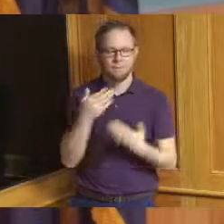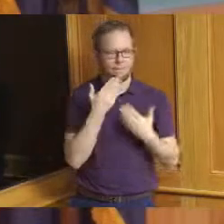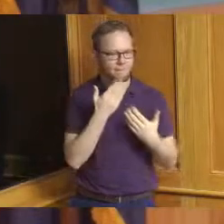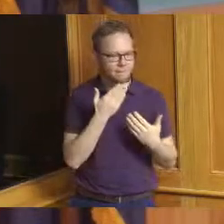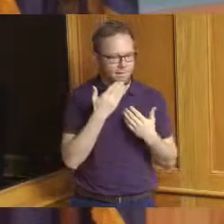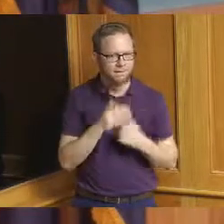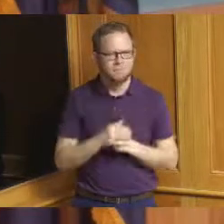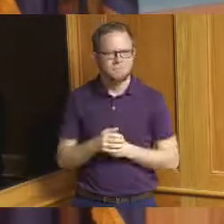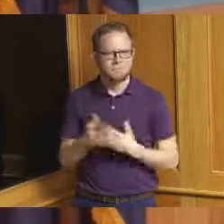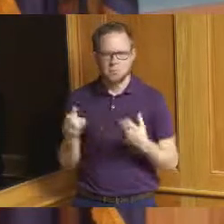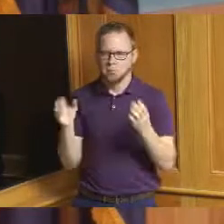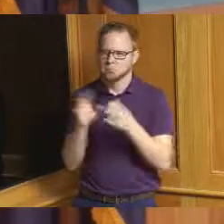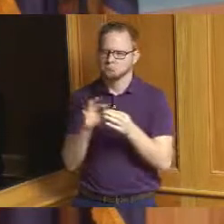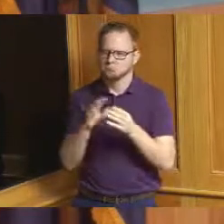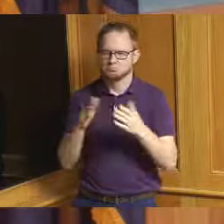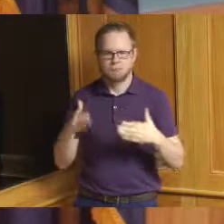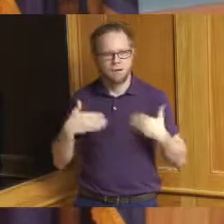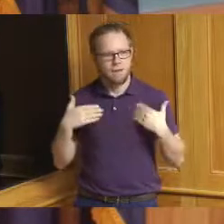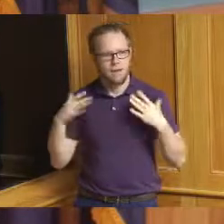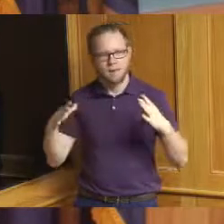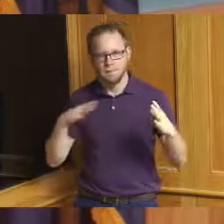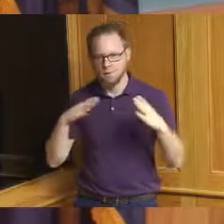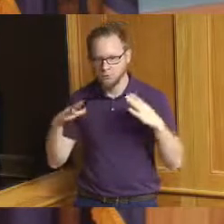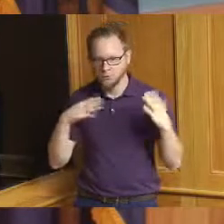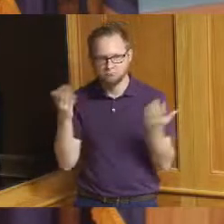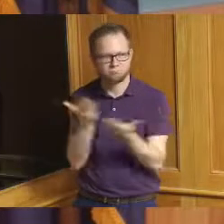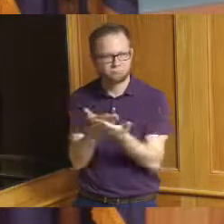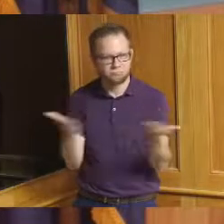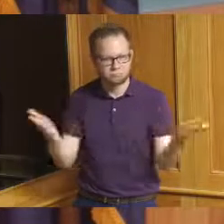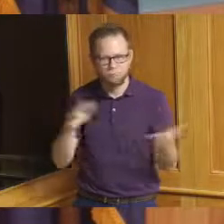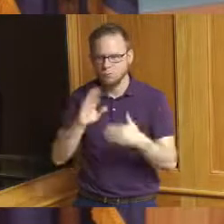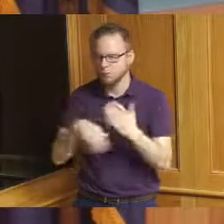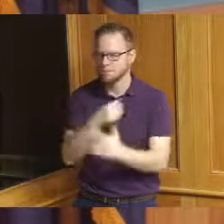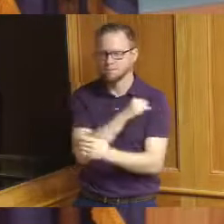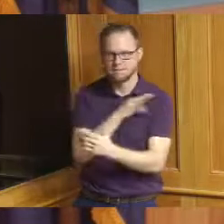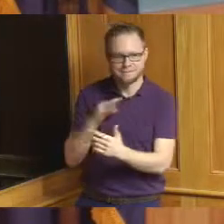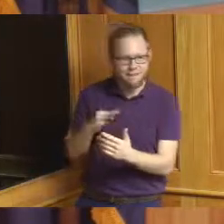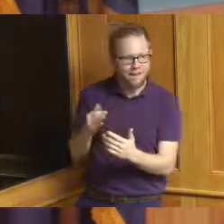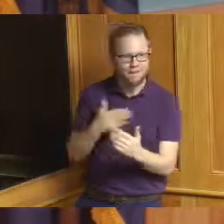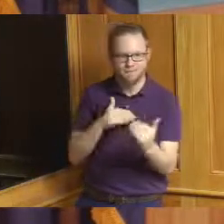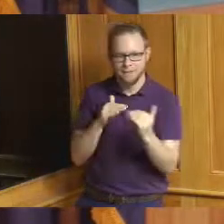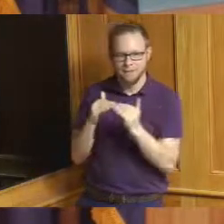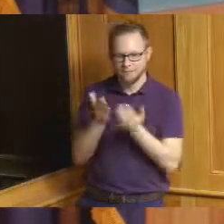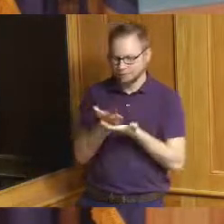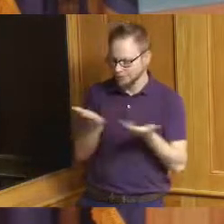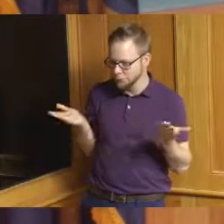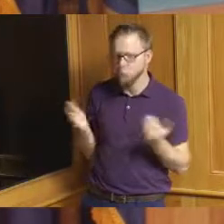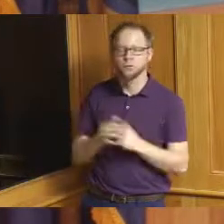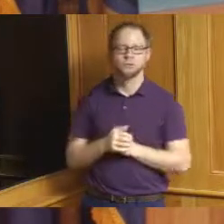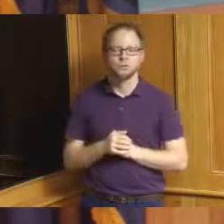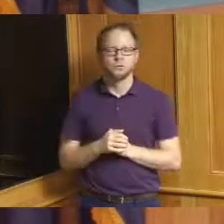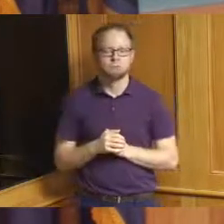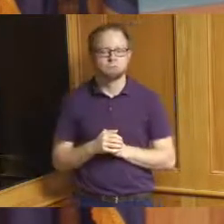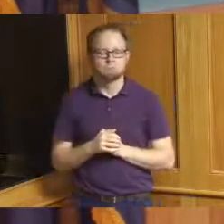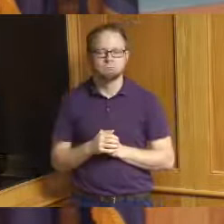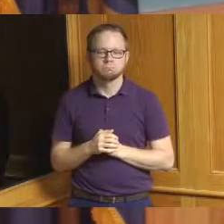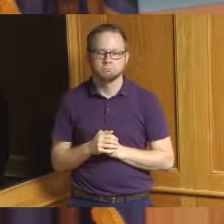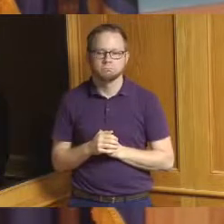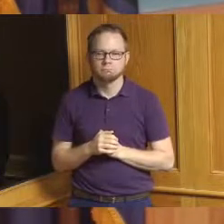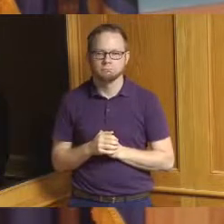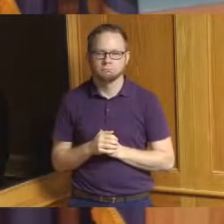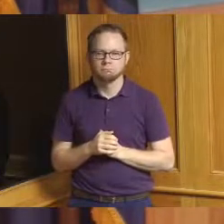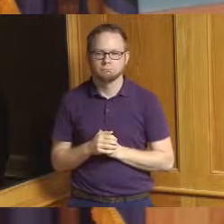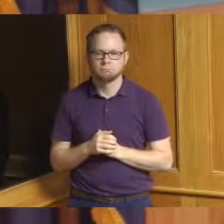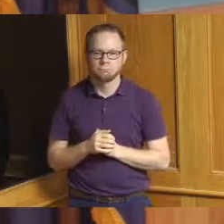certainly happy holidays to all of our staff to my colleagues and to those who are our constituents